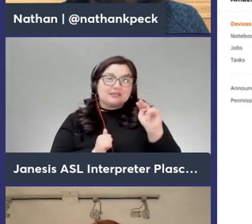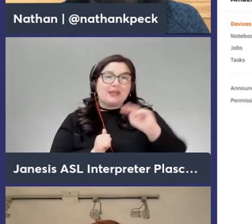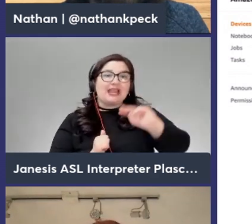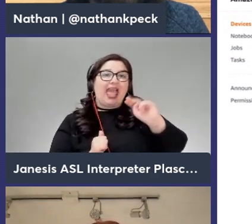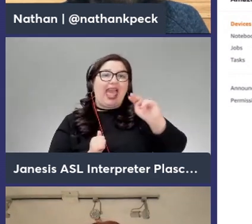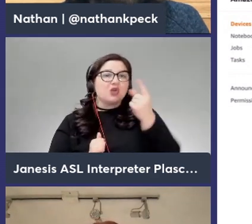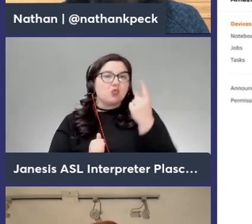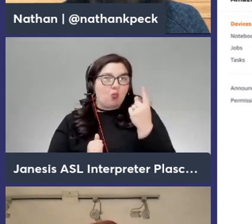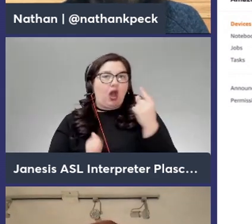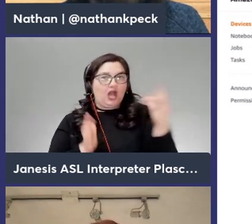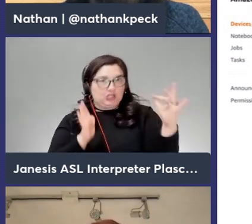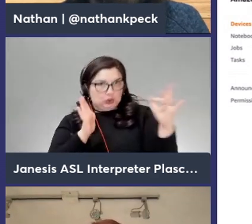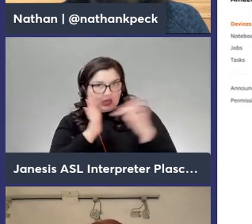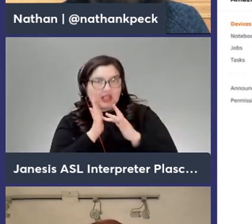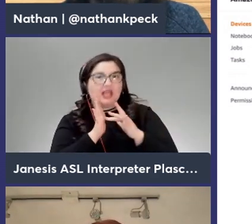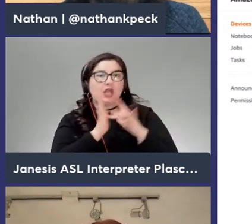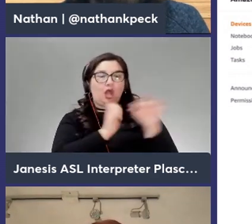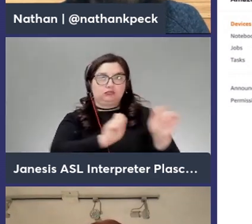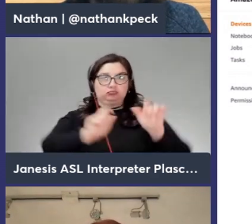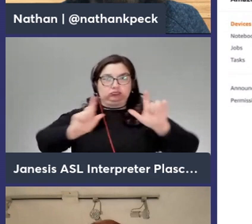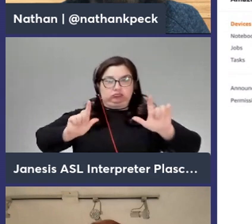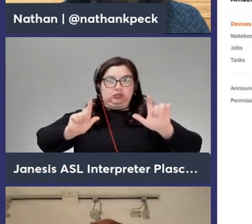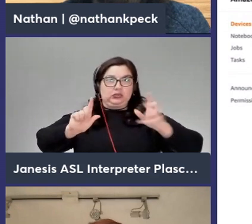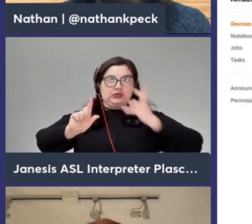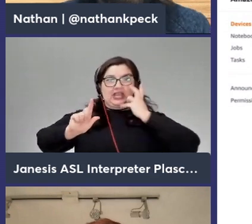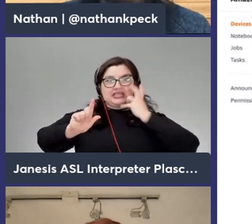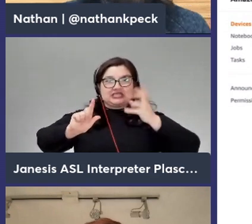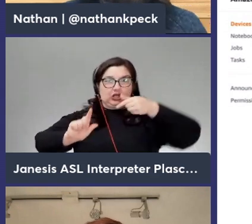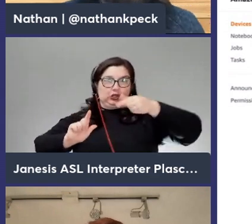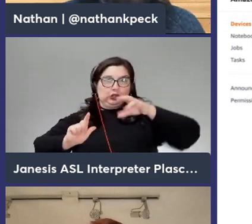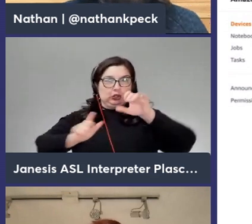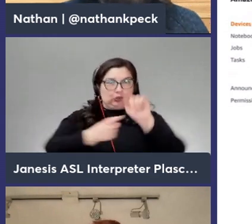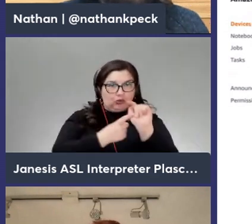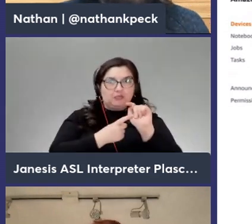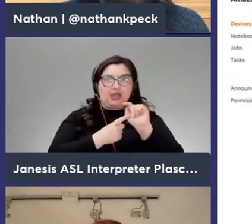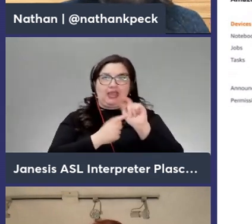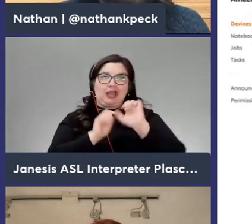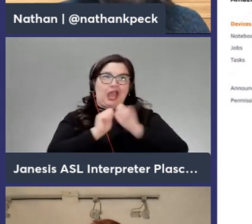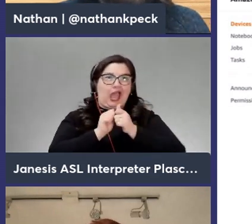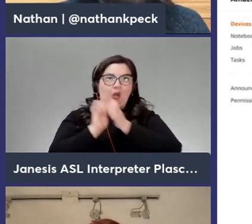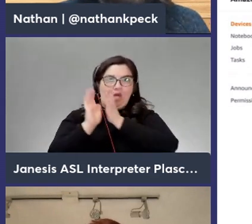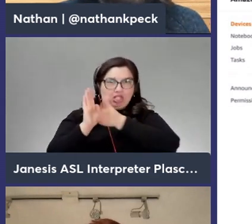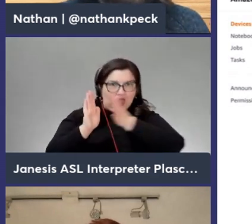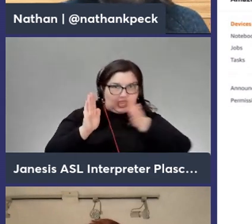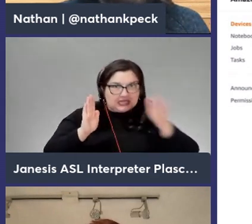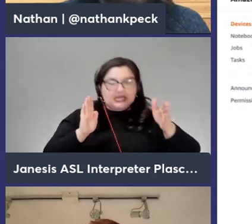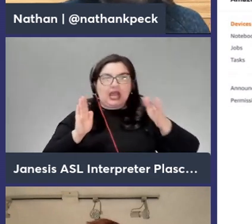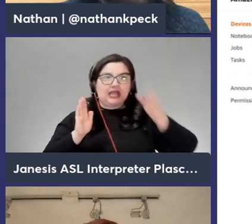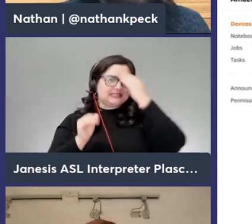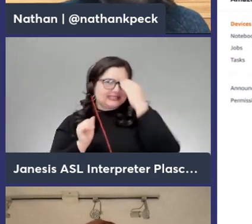you can see the way that the qubits are all laid out, and it tells you about when it's available,